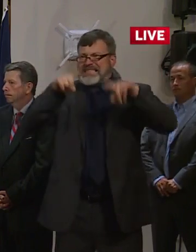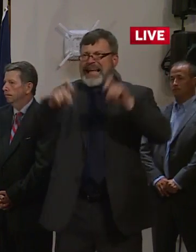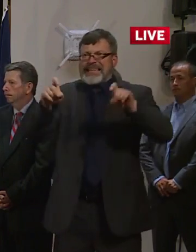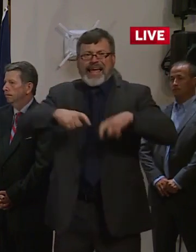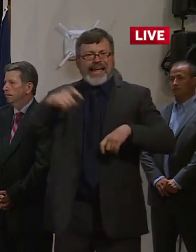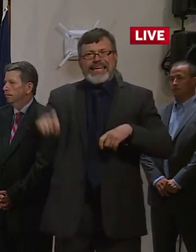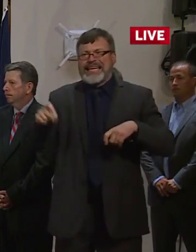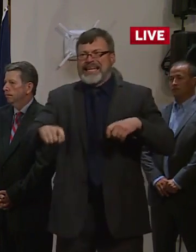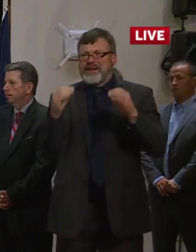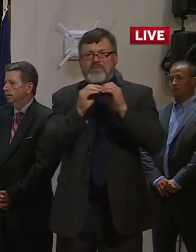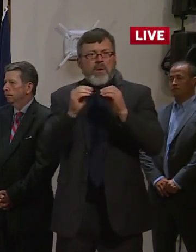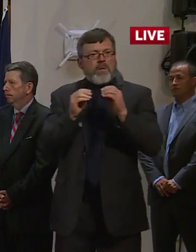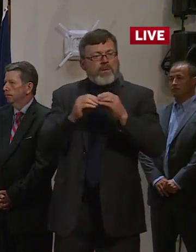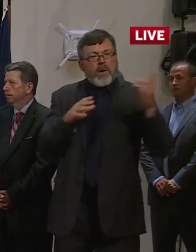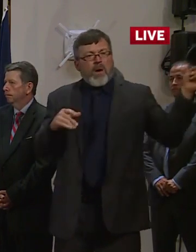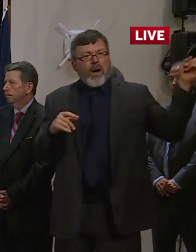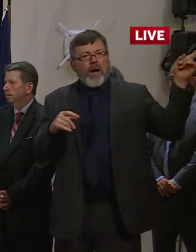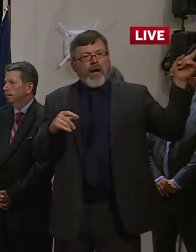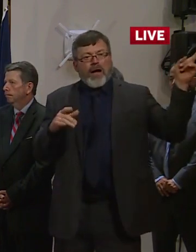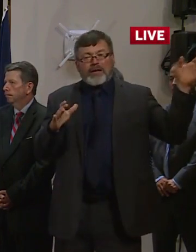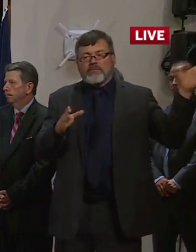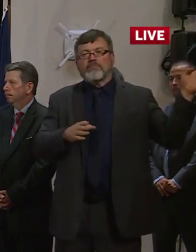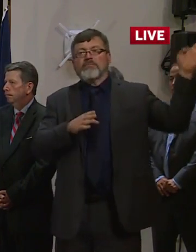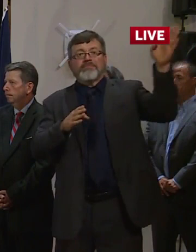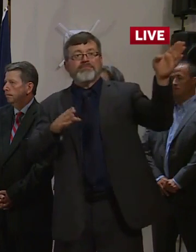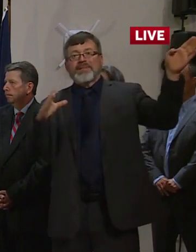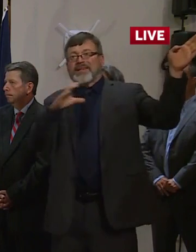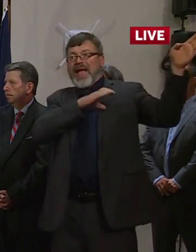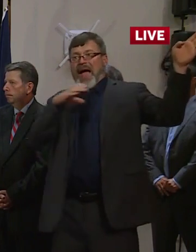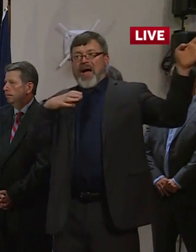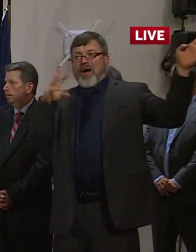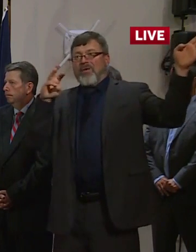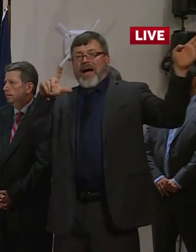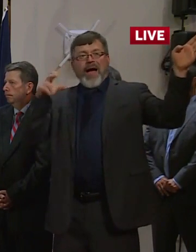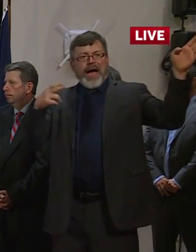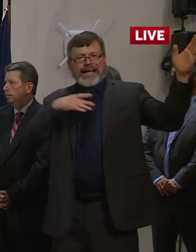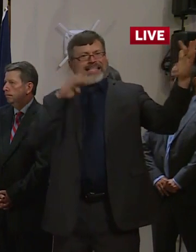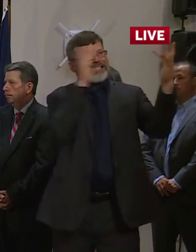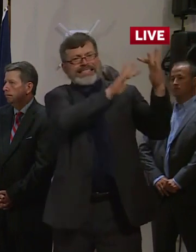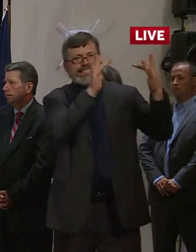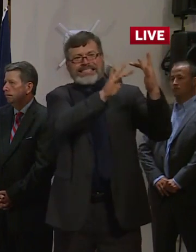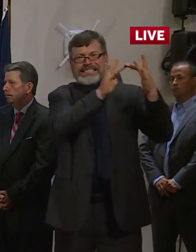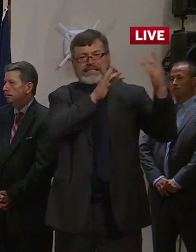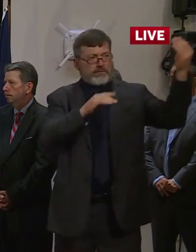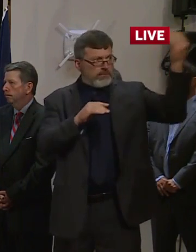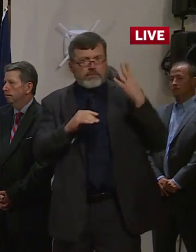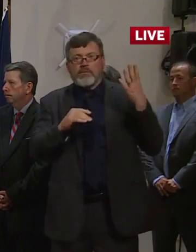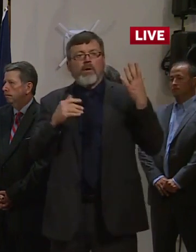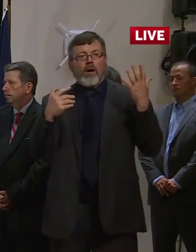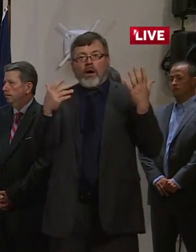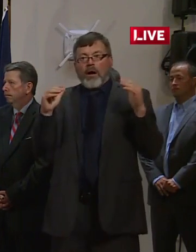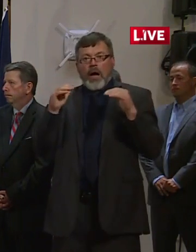BECAUSE WE DIDN’T THINK WE HAD ENOUGH TESTING KITS TO KEEP US THROUGH THE WEEK.